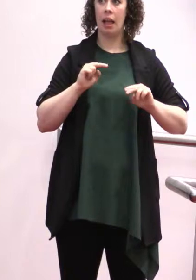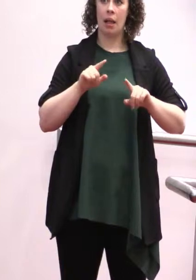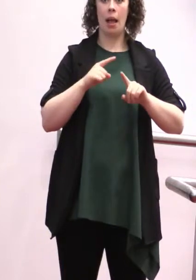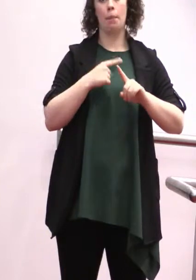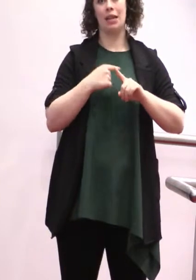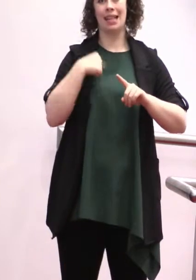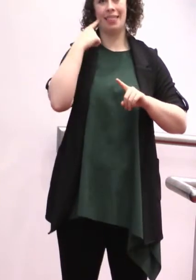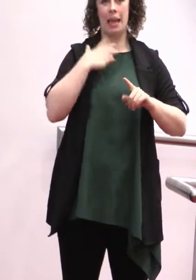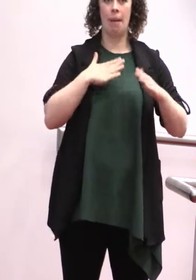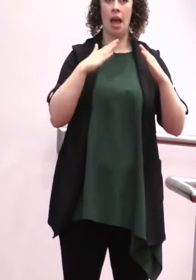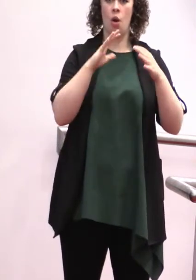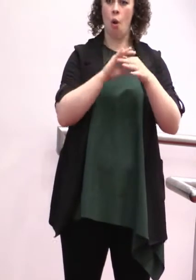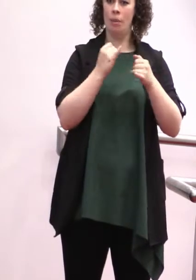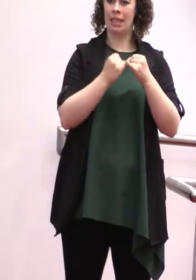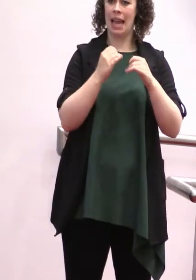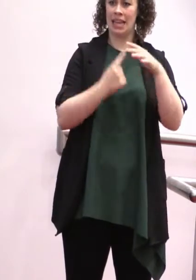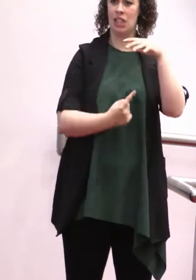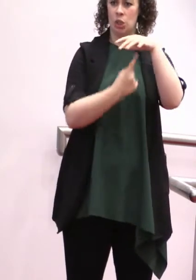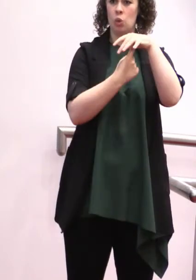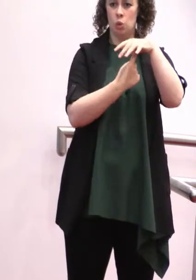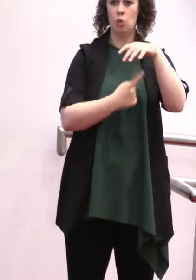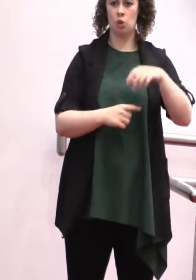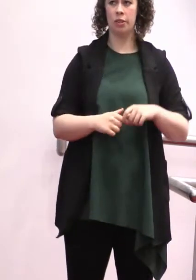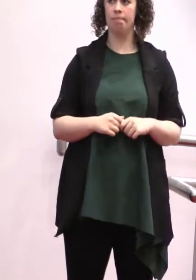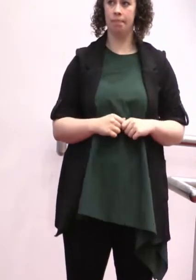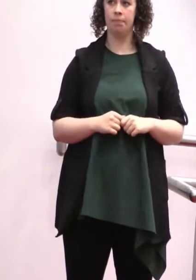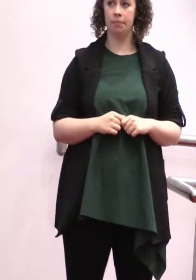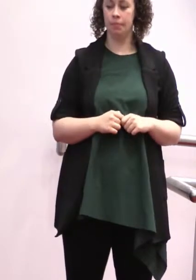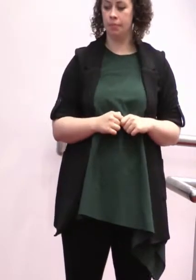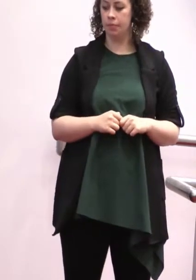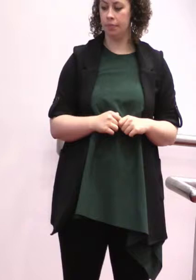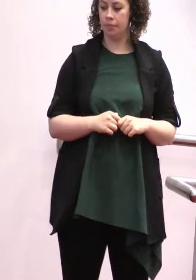At that point I decided it was time to get legal support.